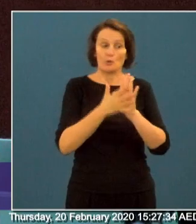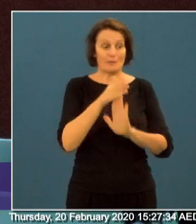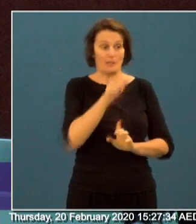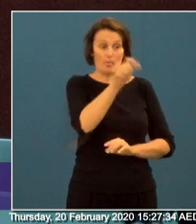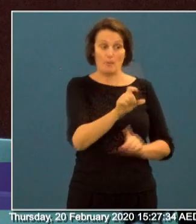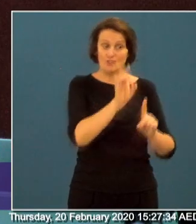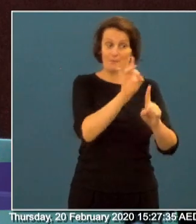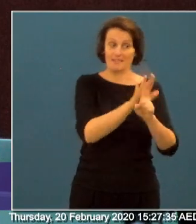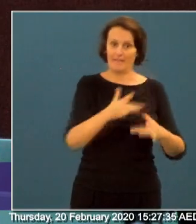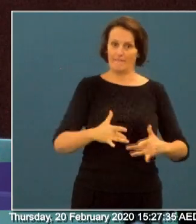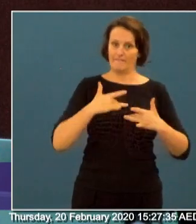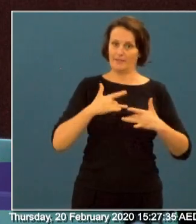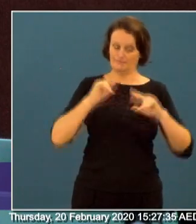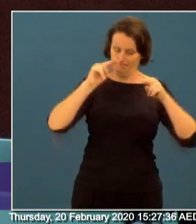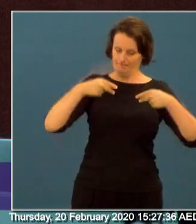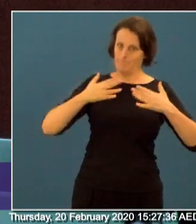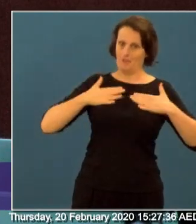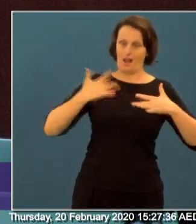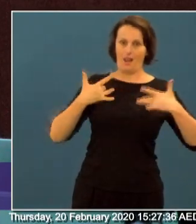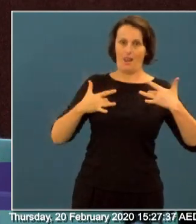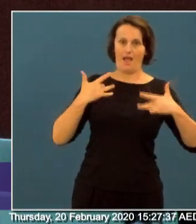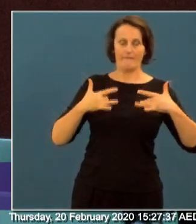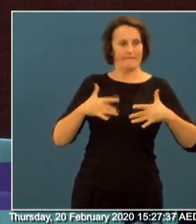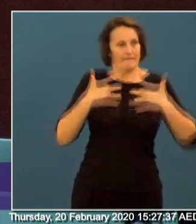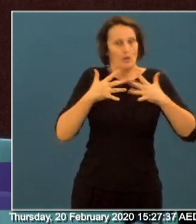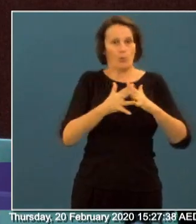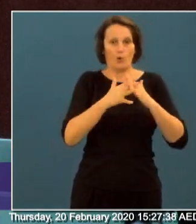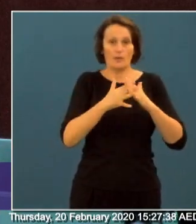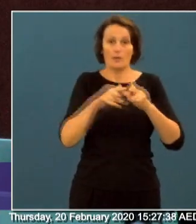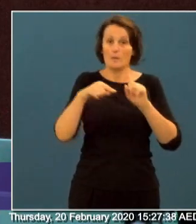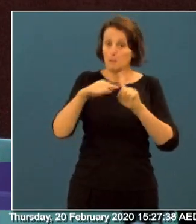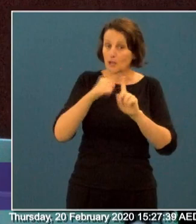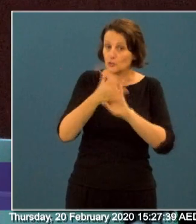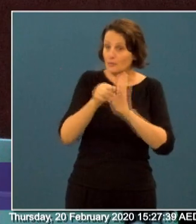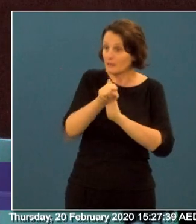but are you also touching on perceptions of quality of life by health professionals?